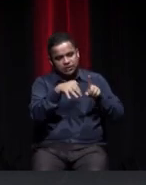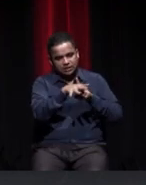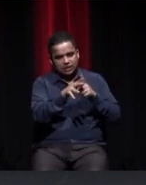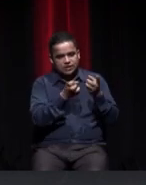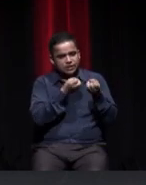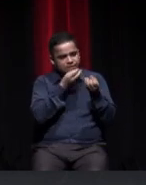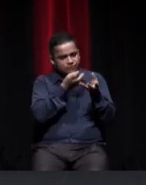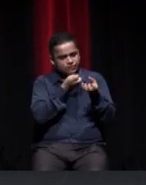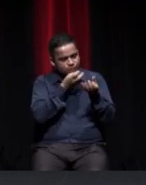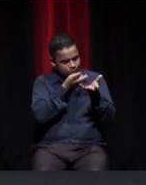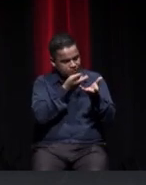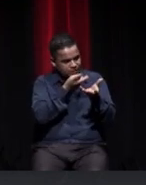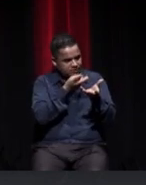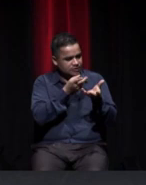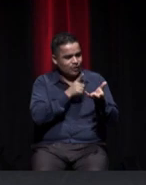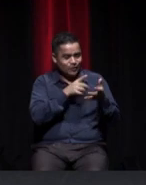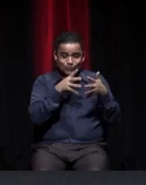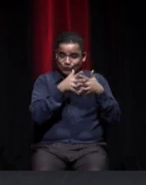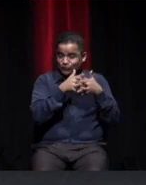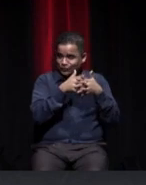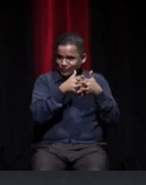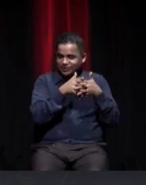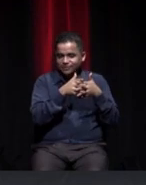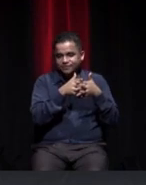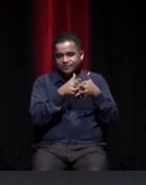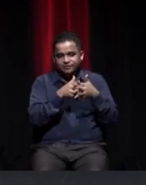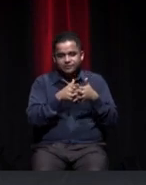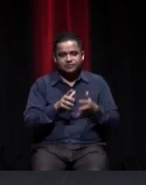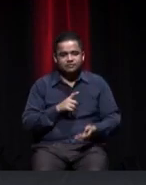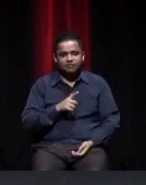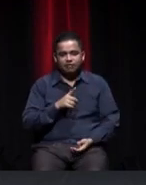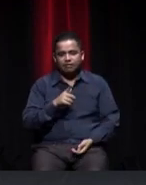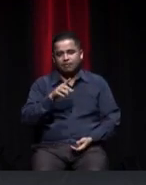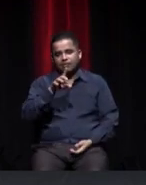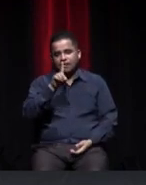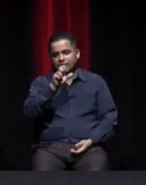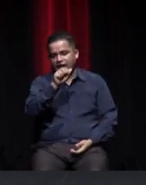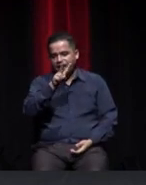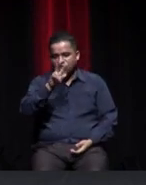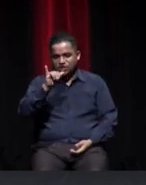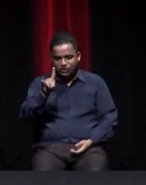and these two terms get confused, there are authors as David Harvey, who published in Brazil